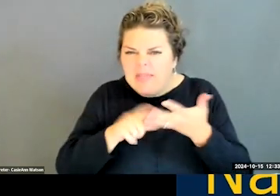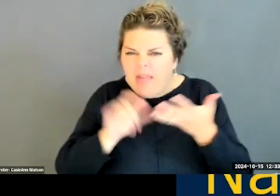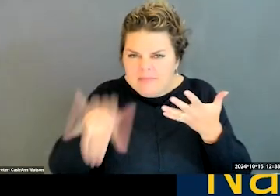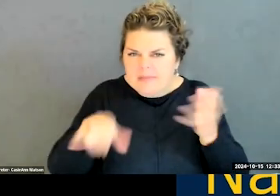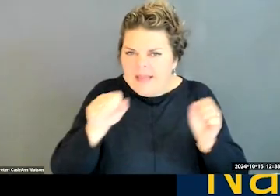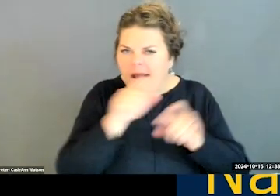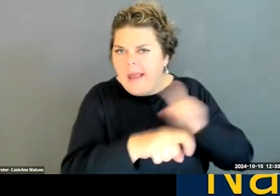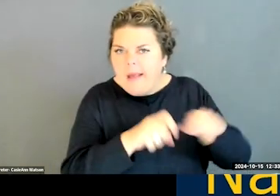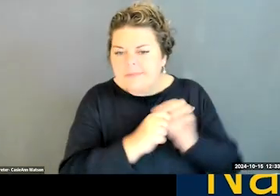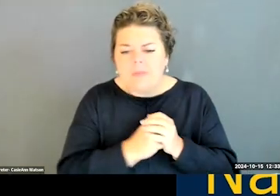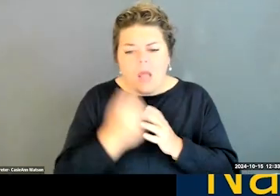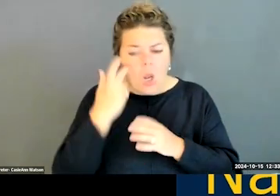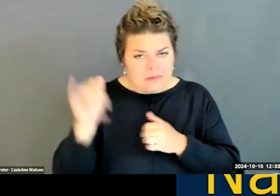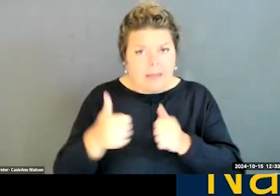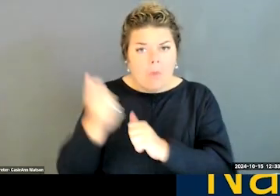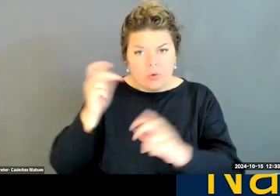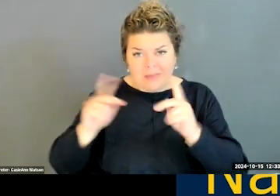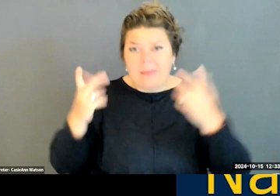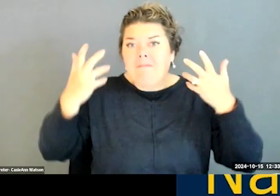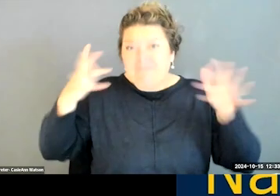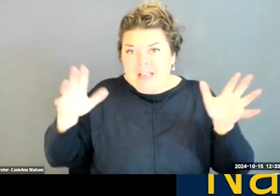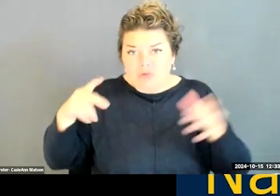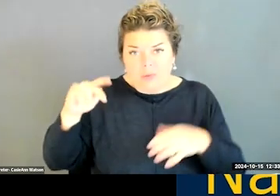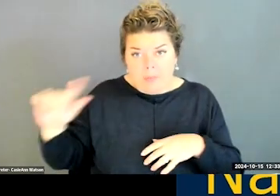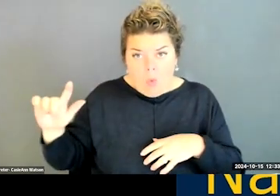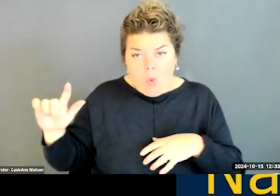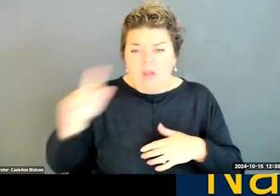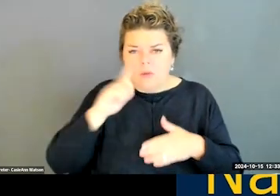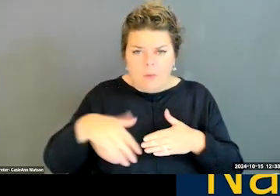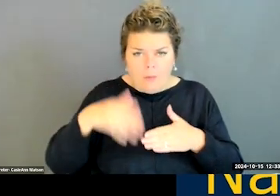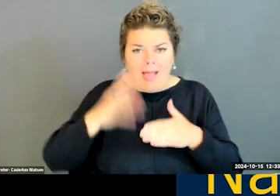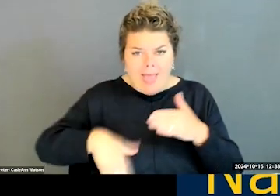Okay, it looks like most people have finished our poll, so we're gonna go ahead and end that poll question.